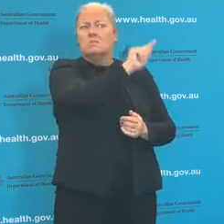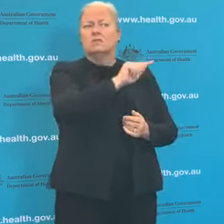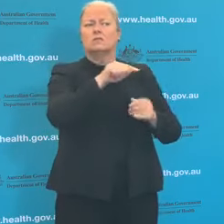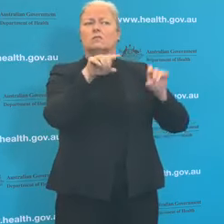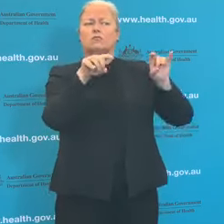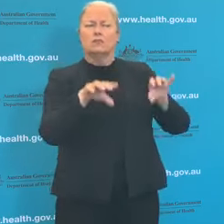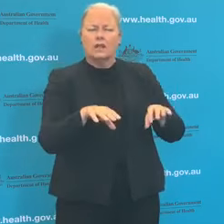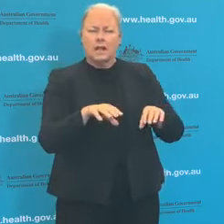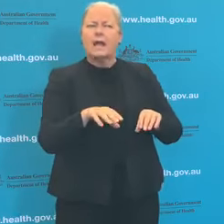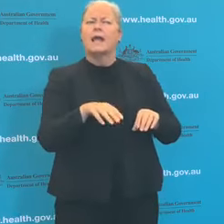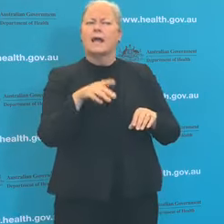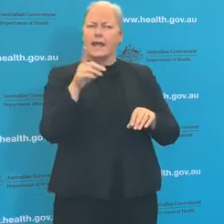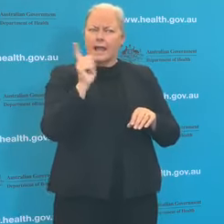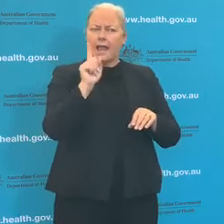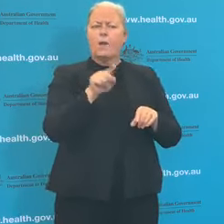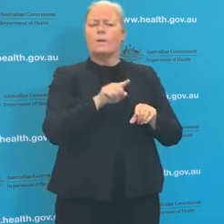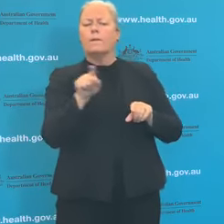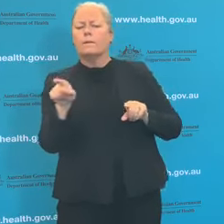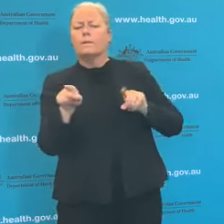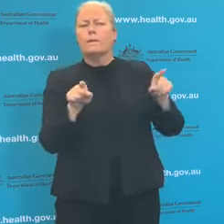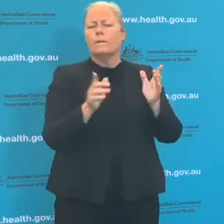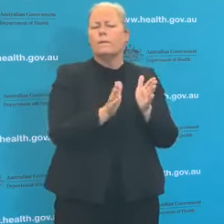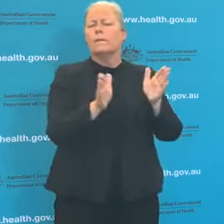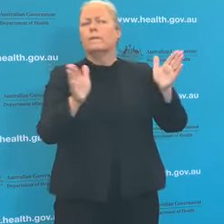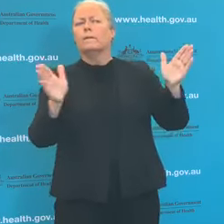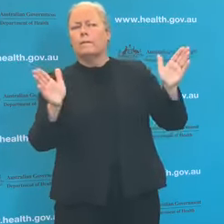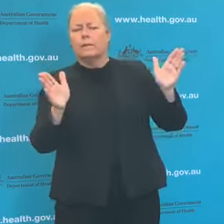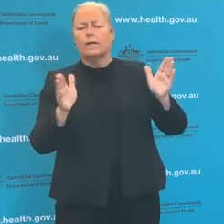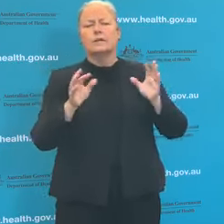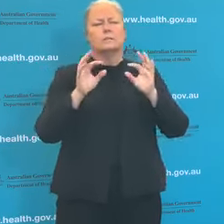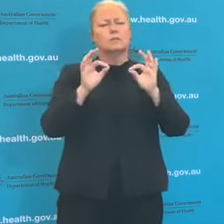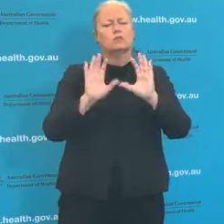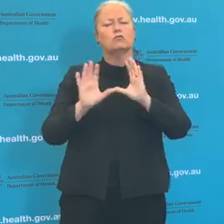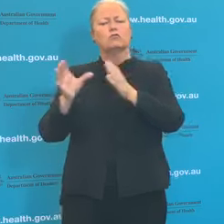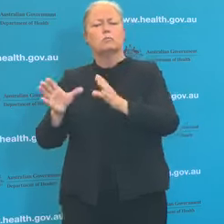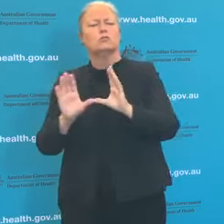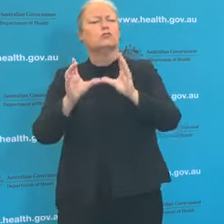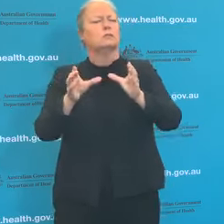testing, starting to test some cohorts of people. And that again was one of the